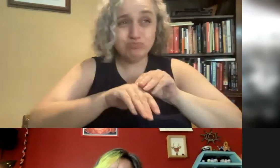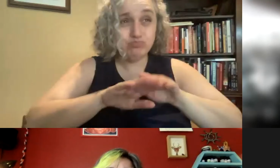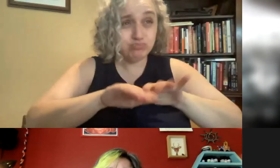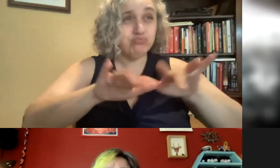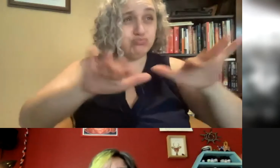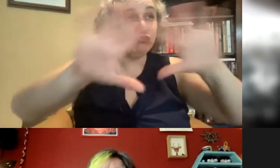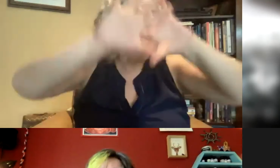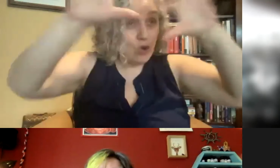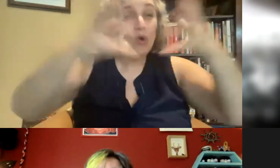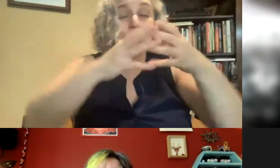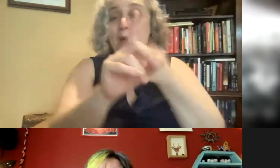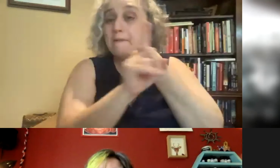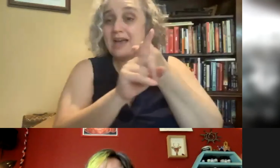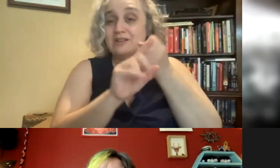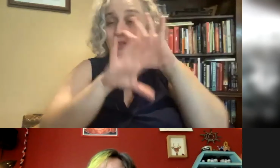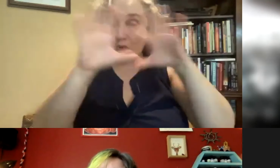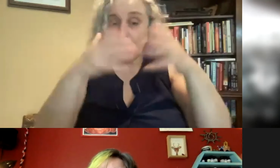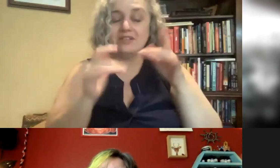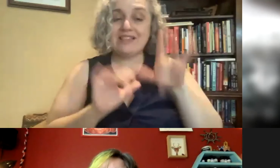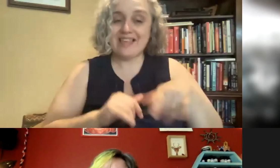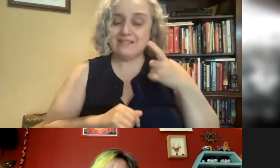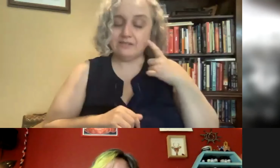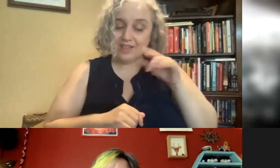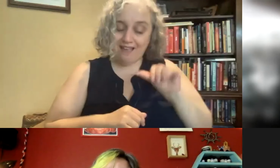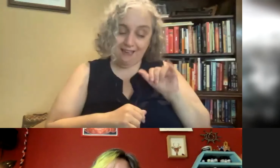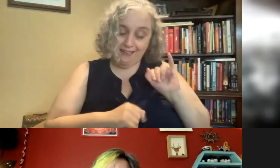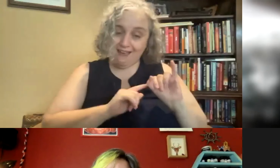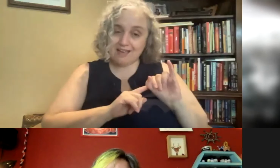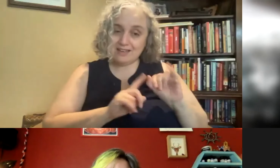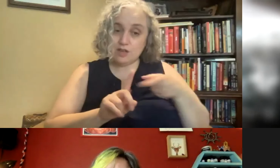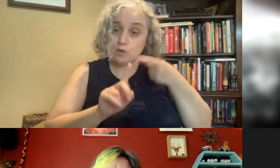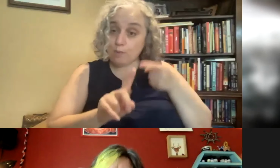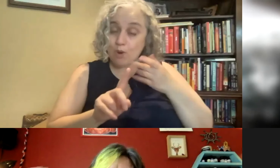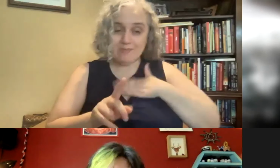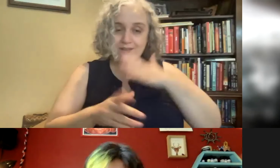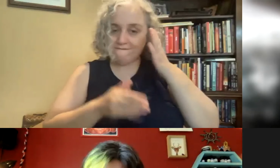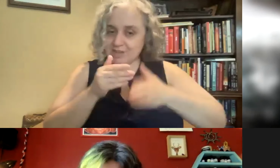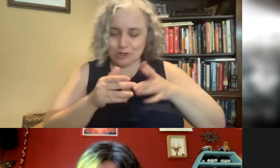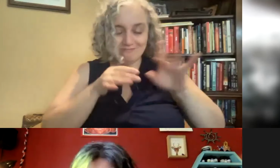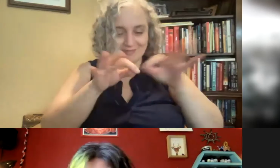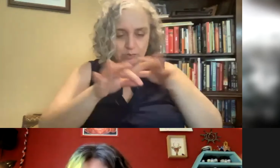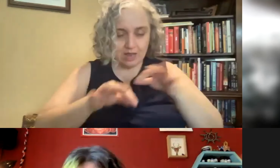A point I don't think I quite finished that I do want to complete,